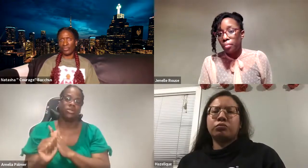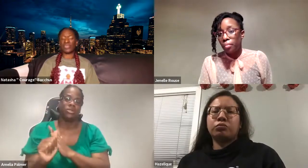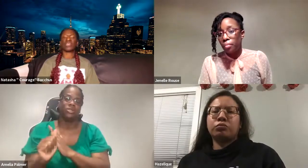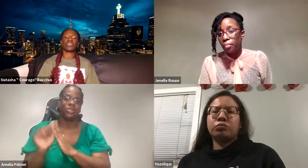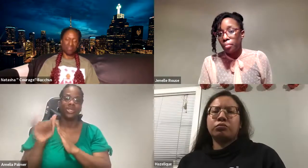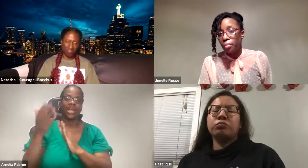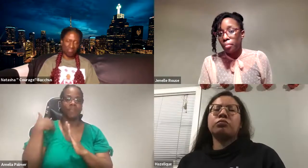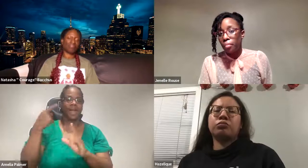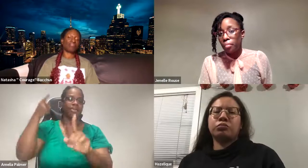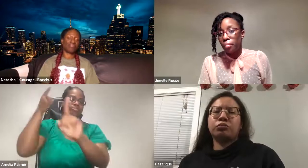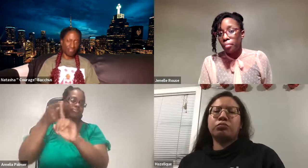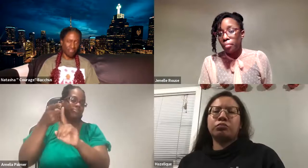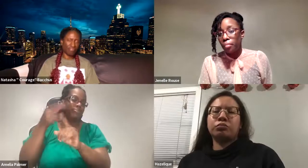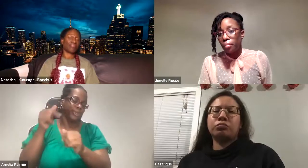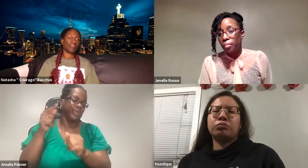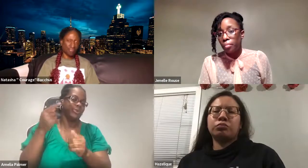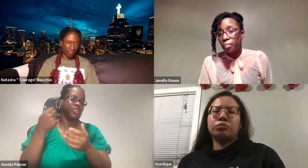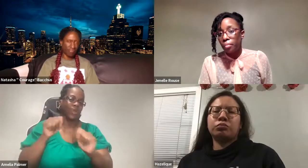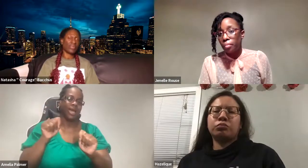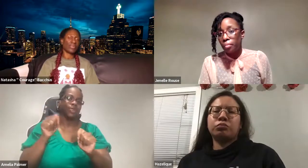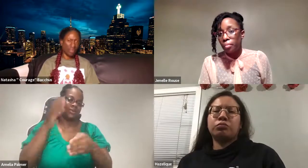their academic skills improve if they're taught by that person